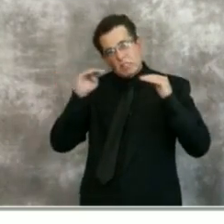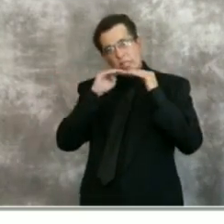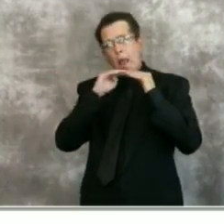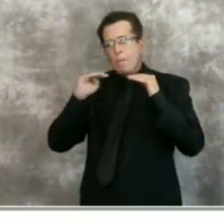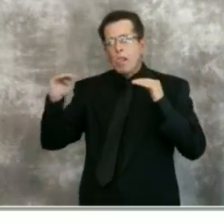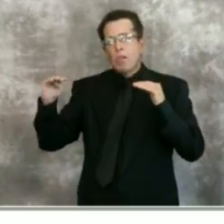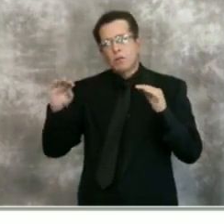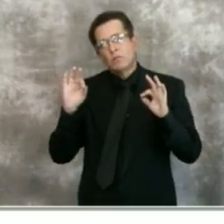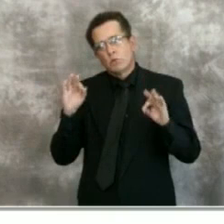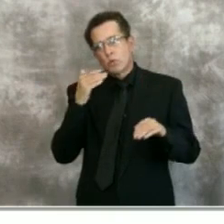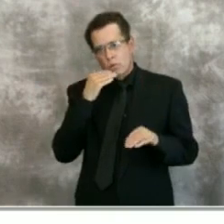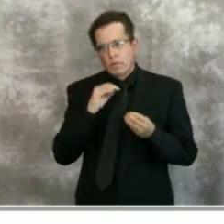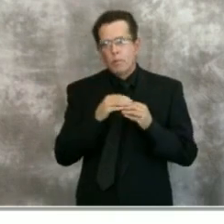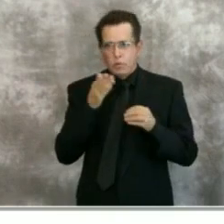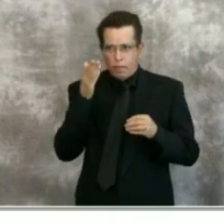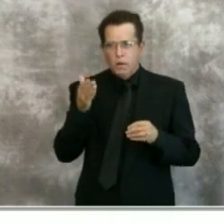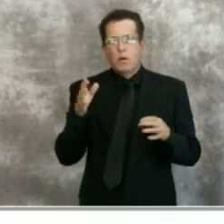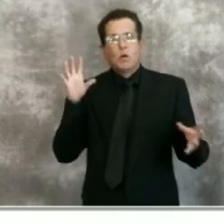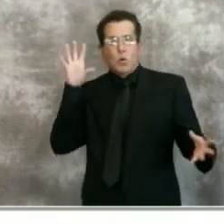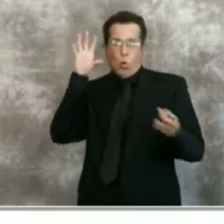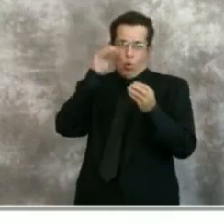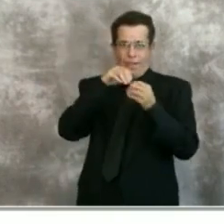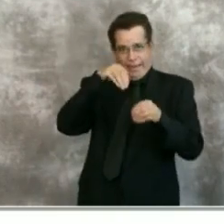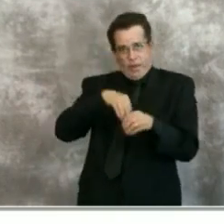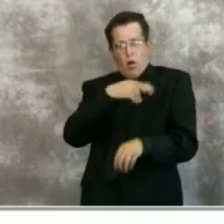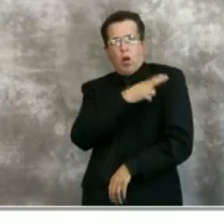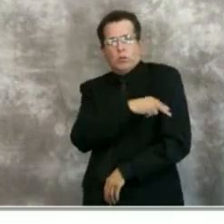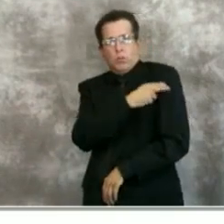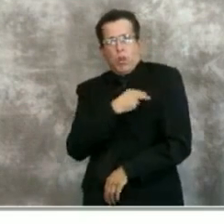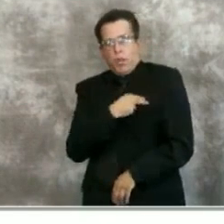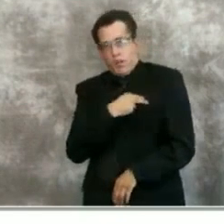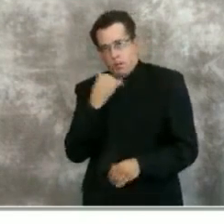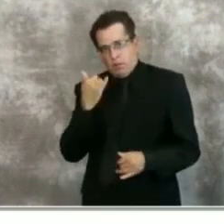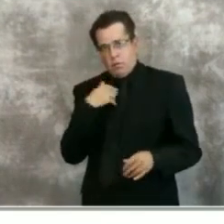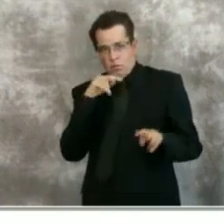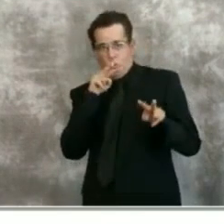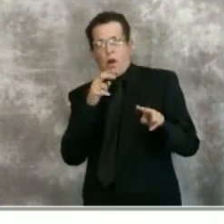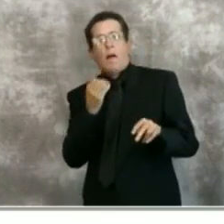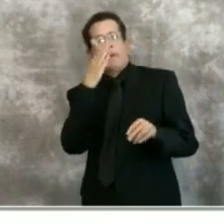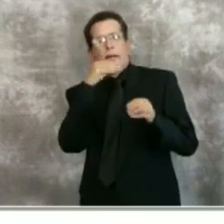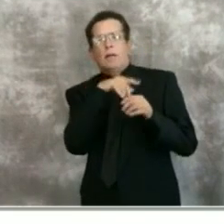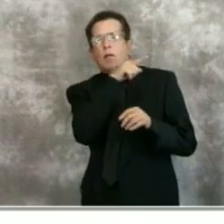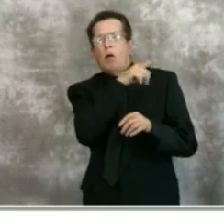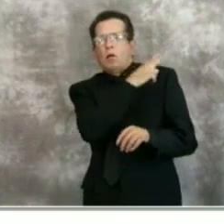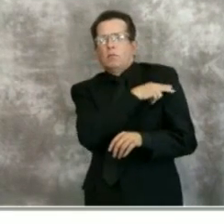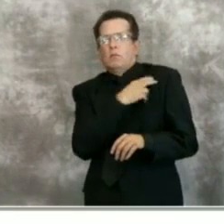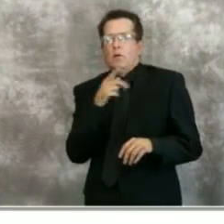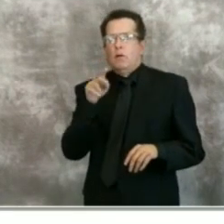COVID HOSPITALIZATIONS ARE DOWN JUST A FEW. AGAIN HOLDING RELATIVELY STABLE. TOTAL